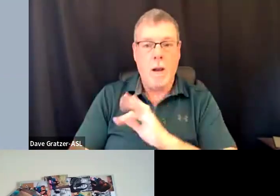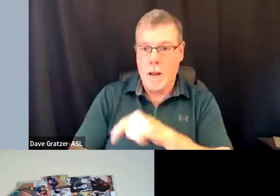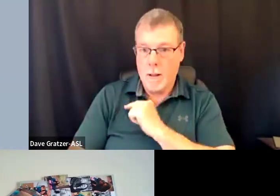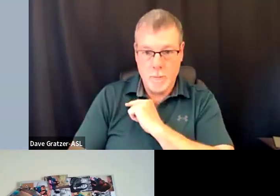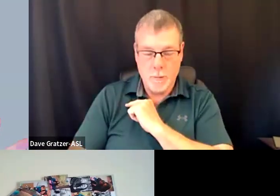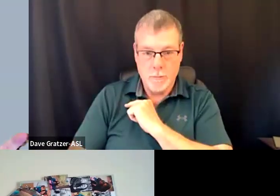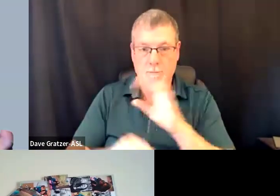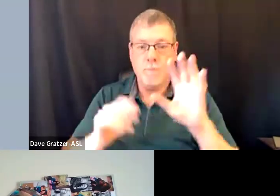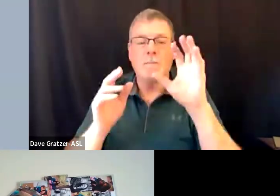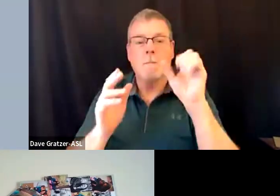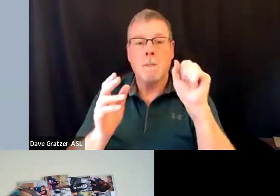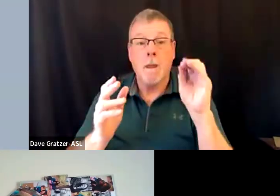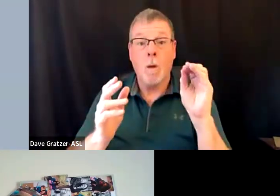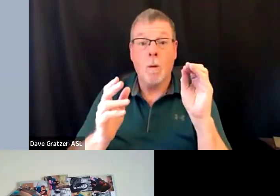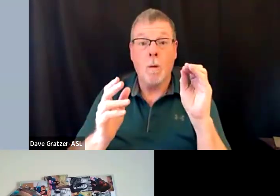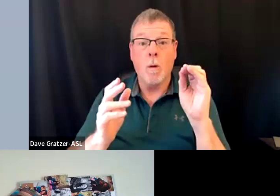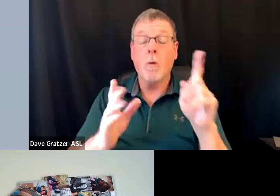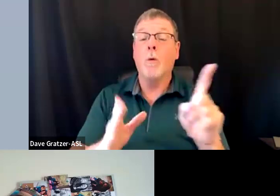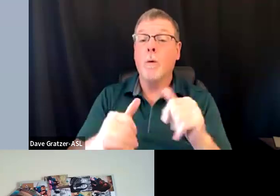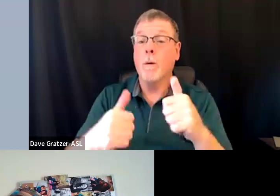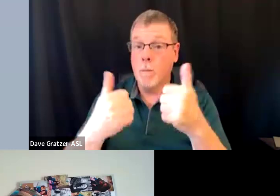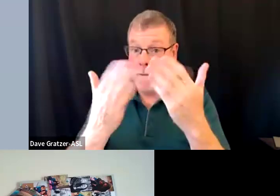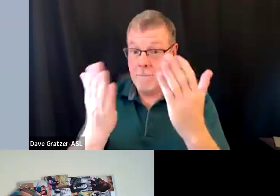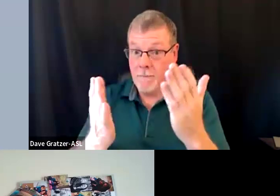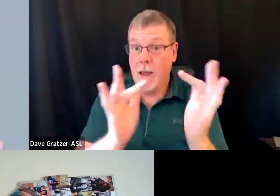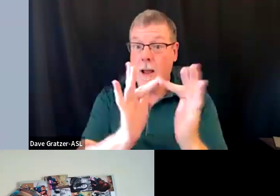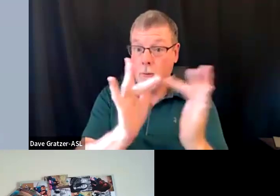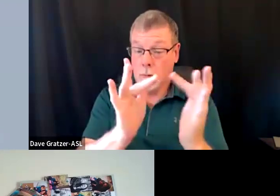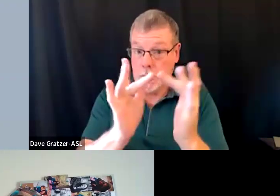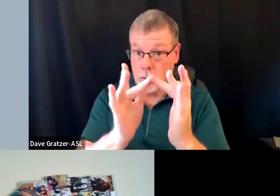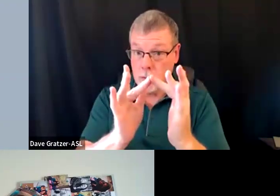So you can provide outreach activities and contacts